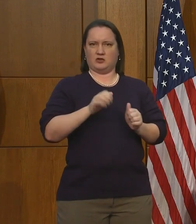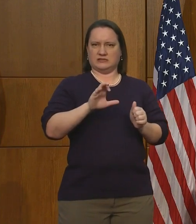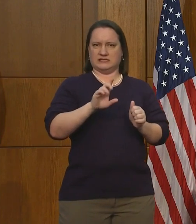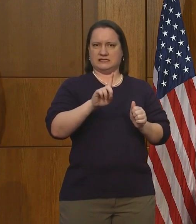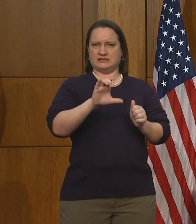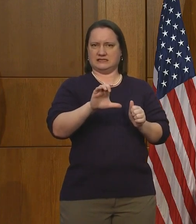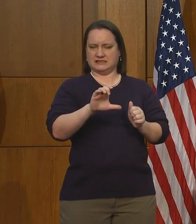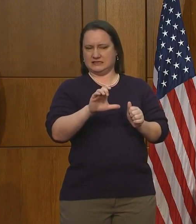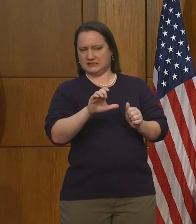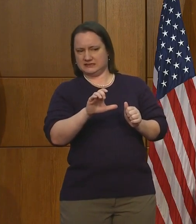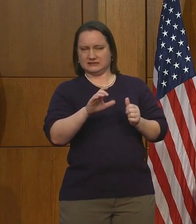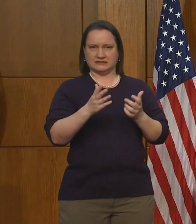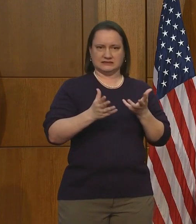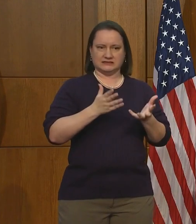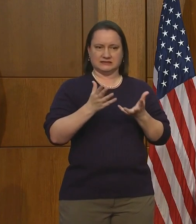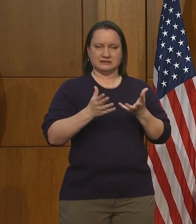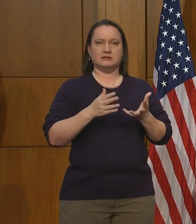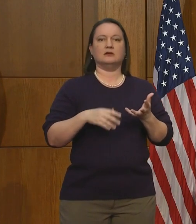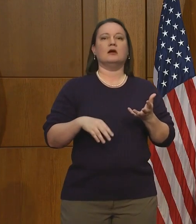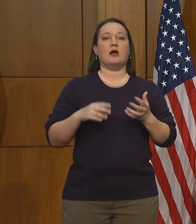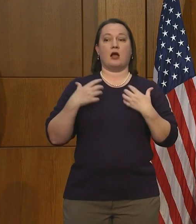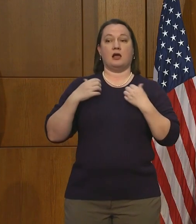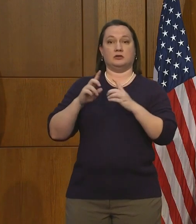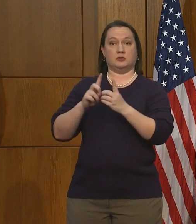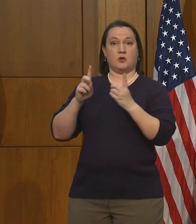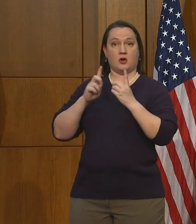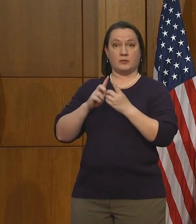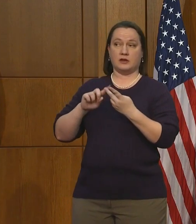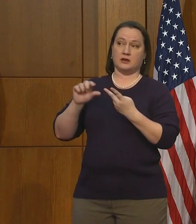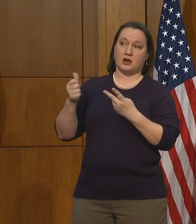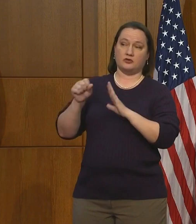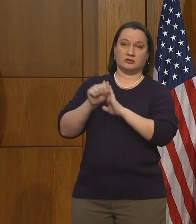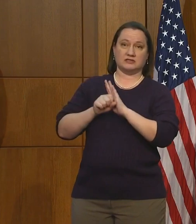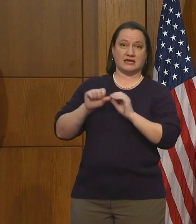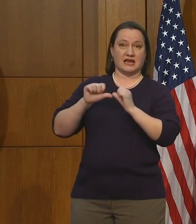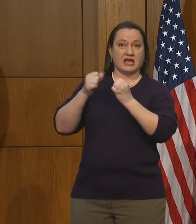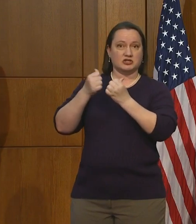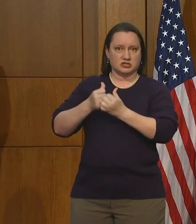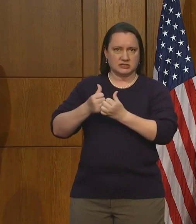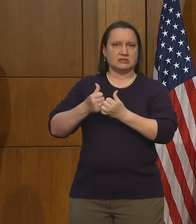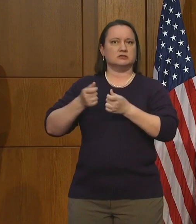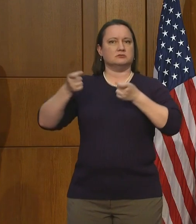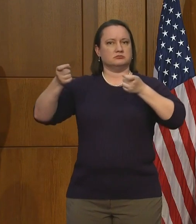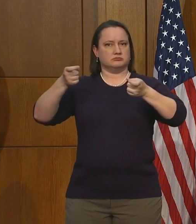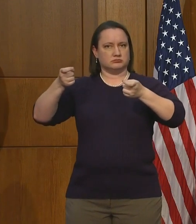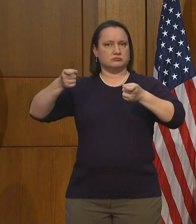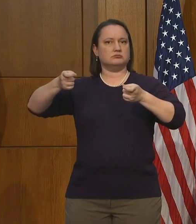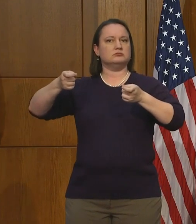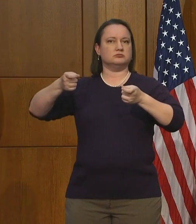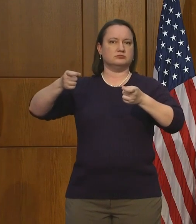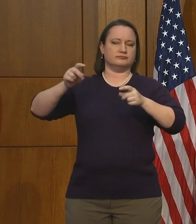FOLLOWING. OUR GUIDELINES. THE HEALTH DEPARTMENT AND OTHER